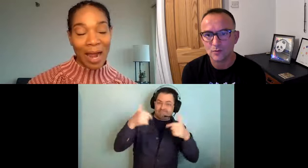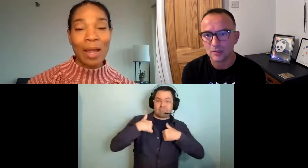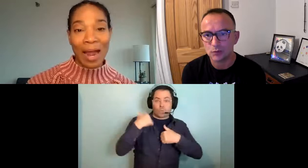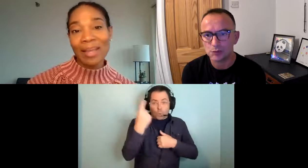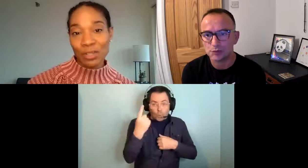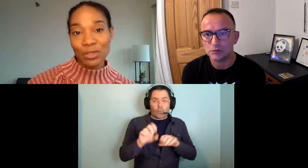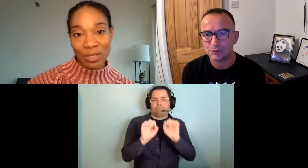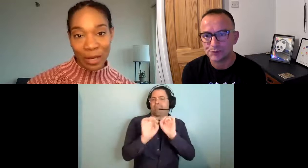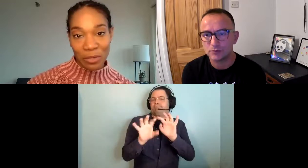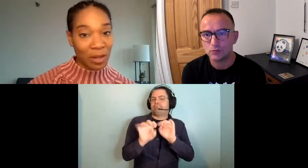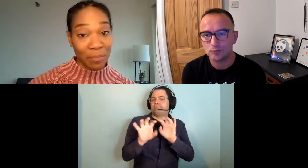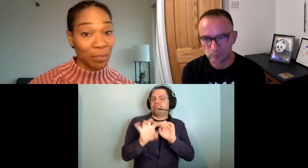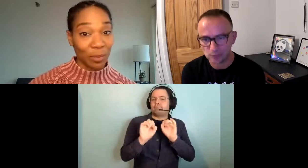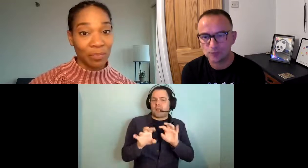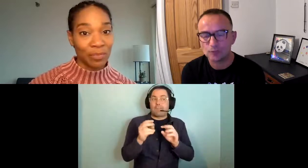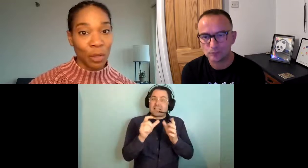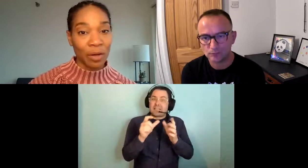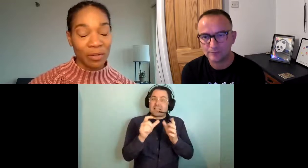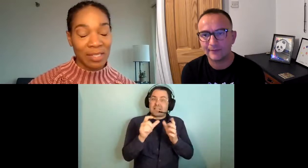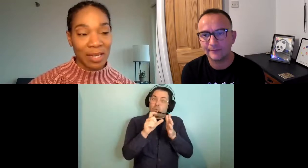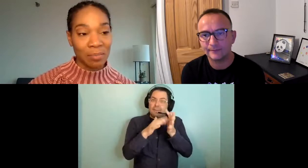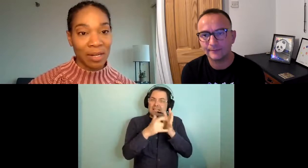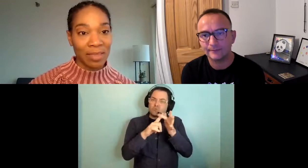conversation and understanding more about self, I think